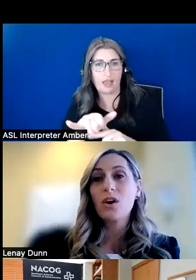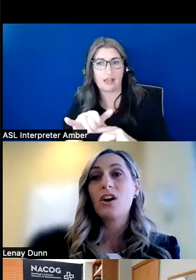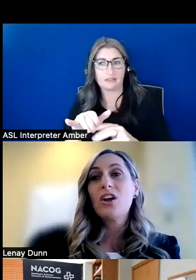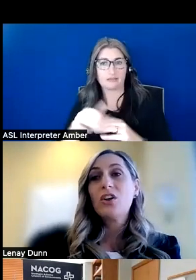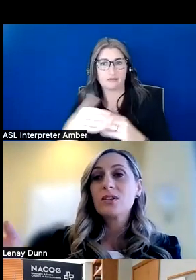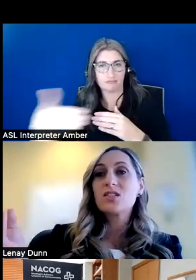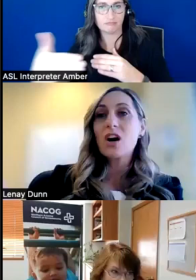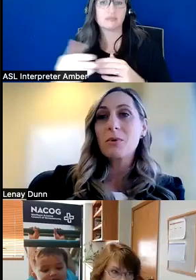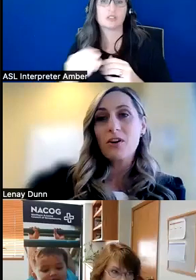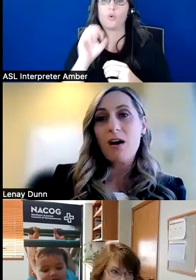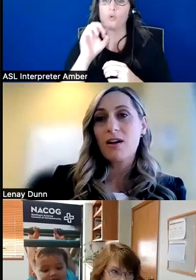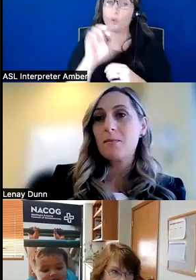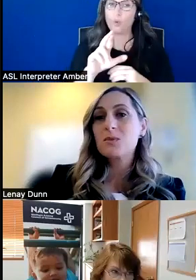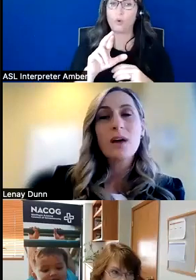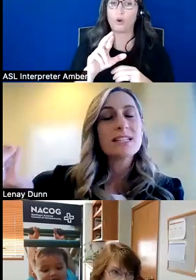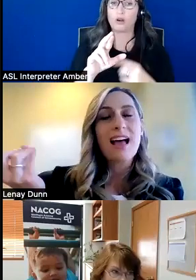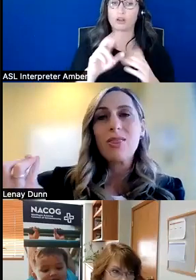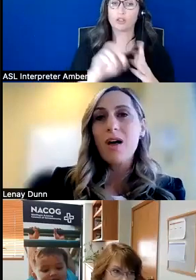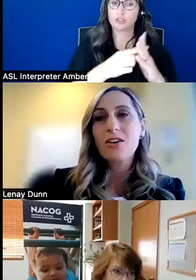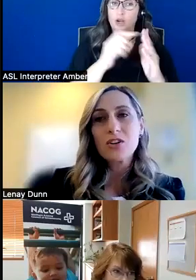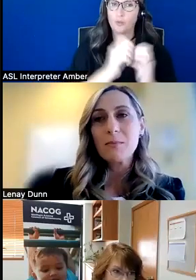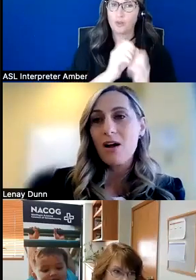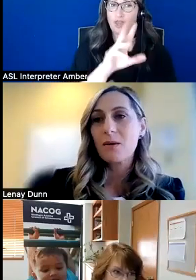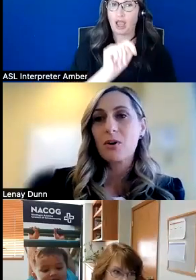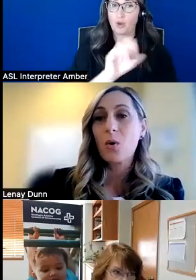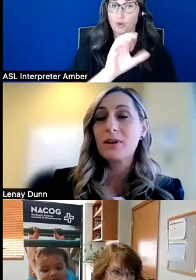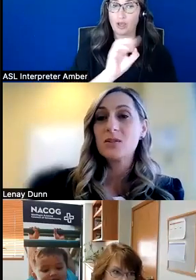Or you could start with your outcomes: What is that long-term outcome you're hoping to